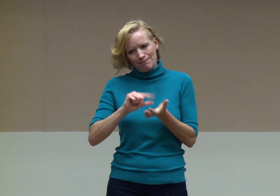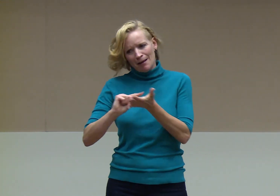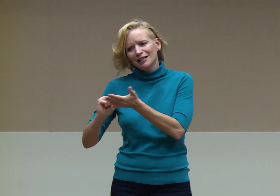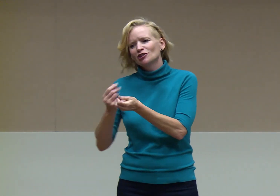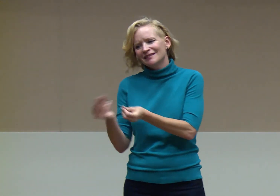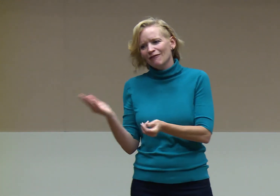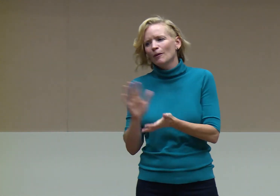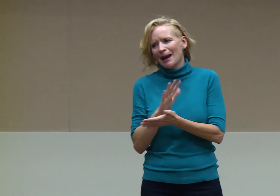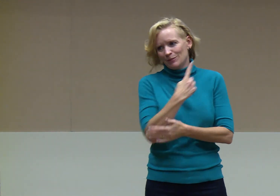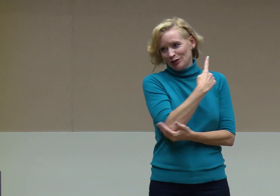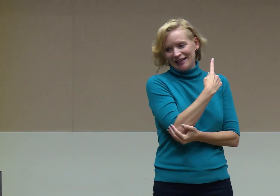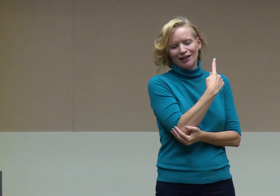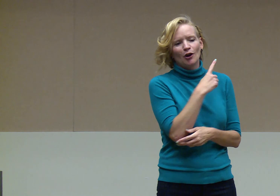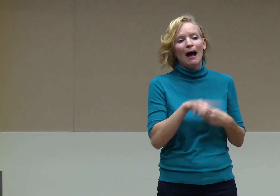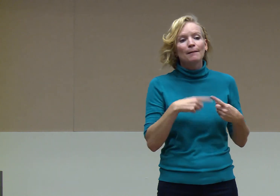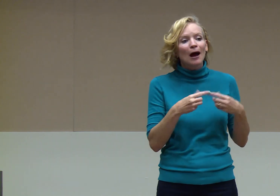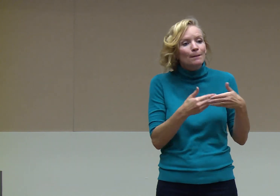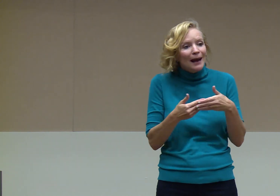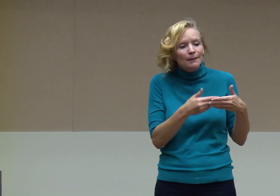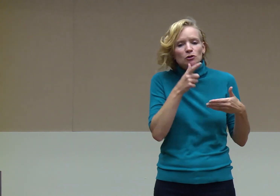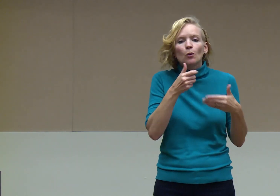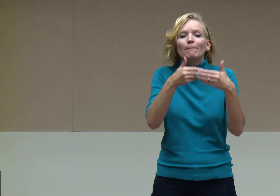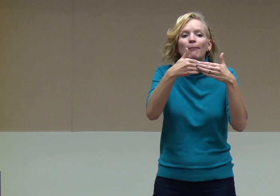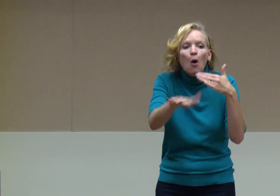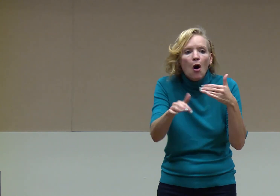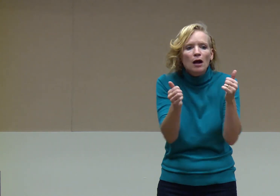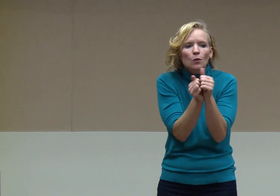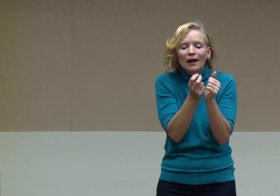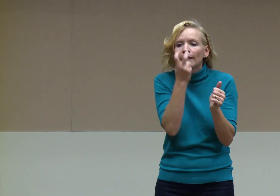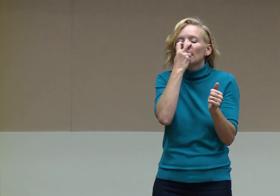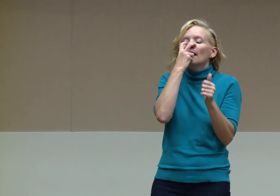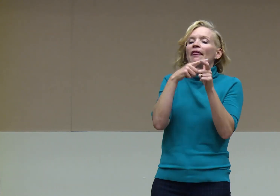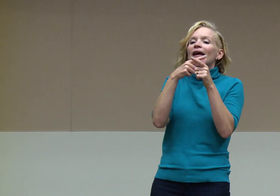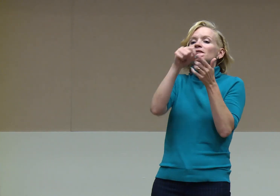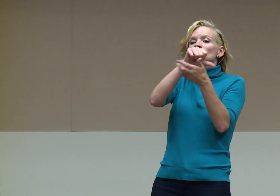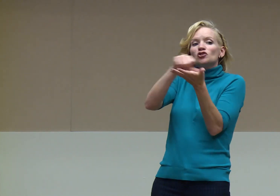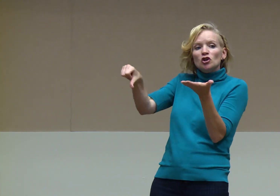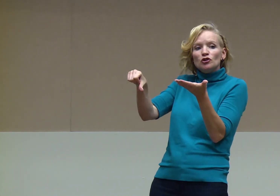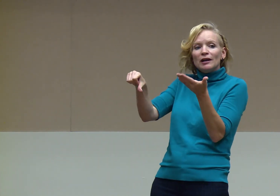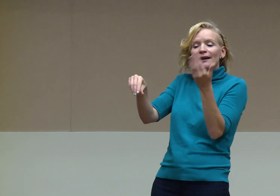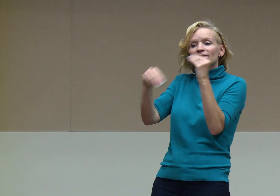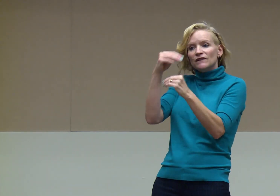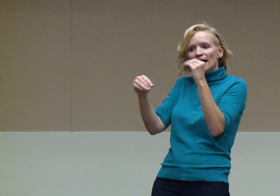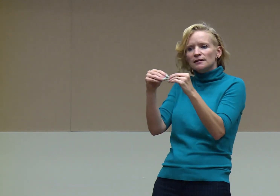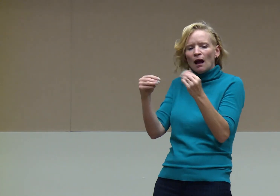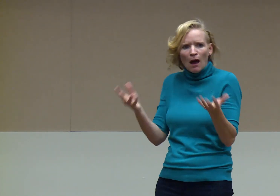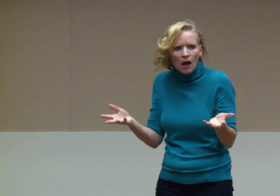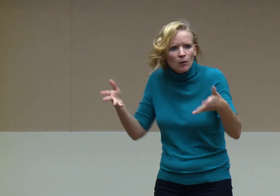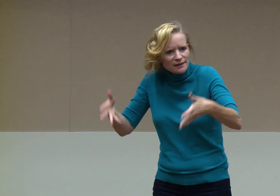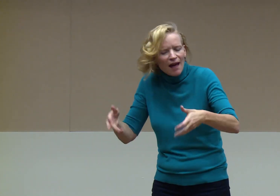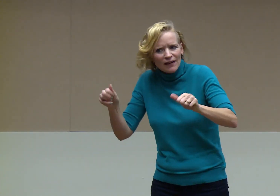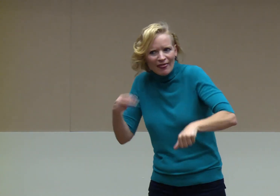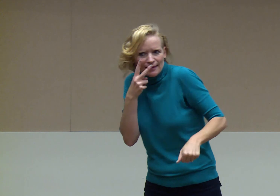It was fascinating work, and I published several papers during my time here. There was one baby that was born blind,